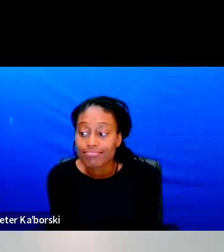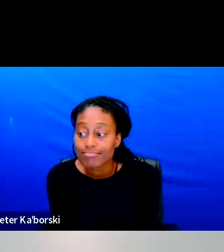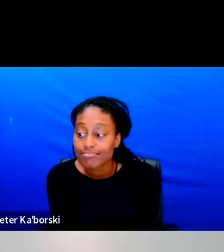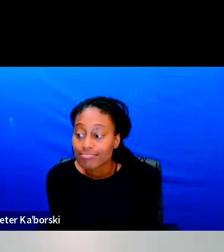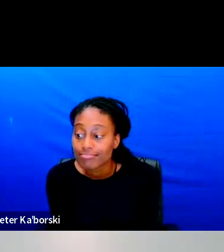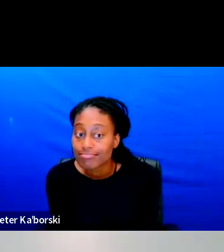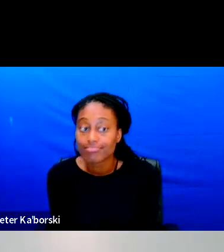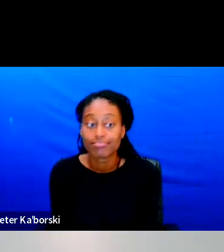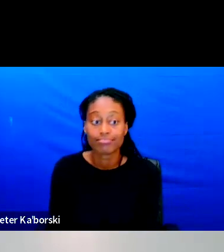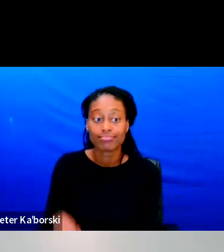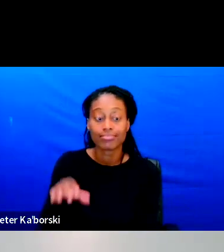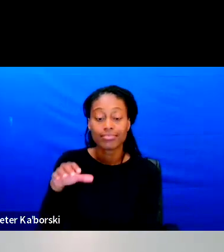Adam Ayers w/ APRIL: Andrew, I saw your hand go up.